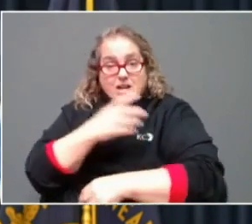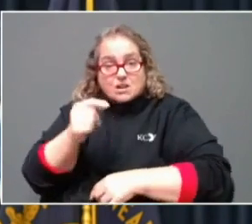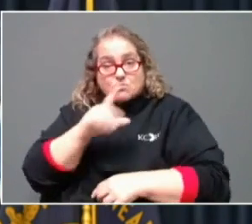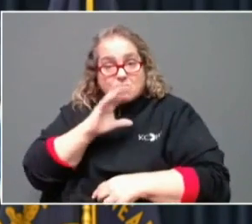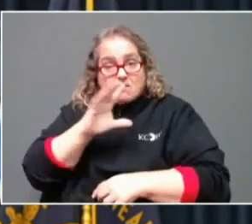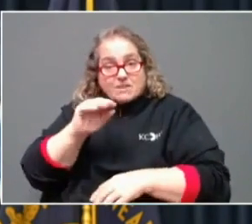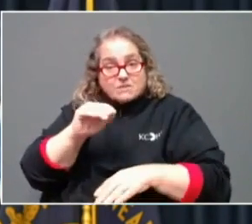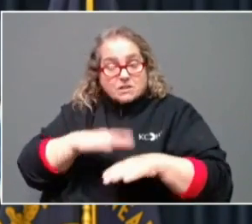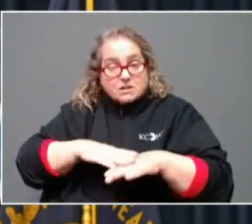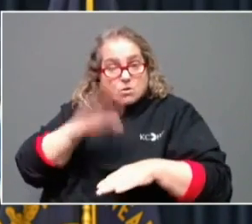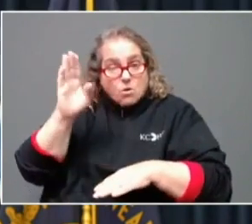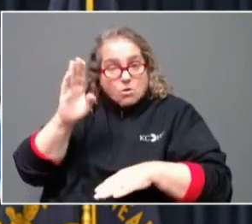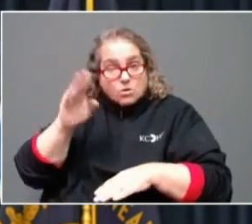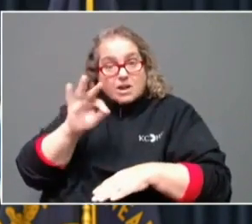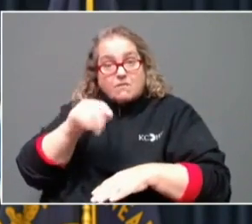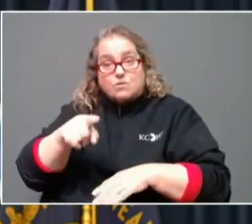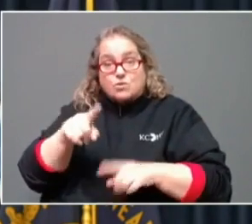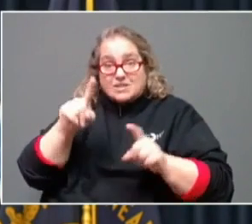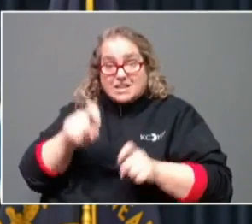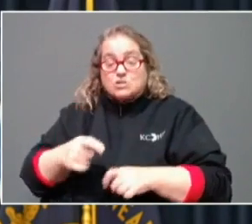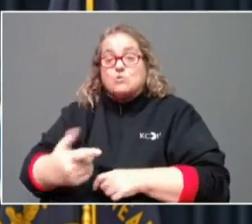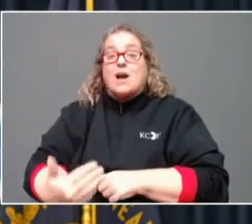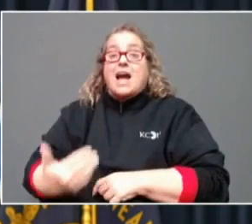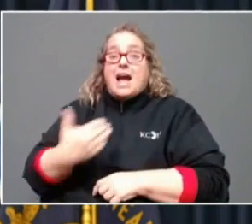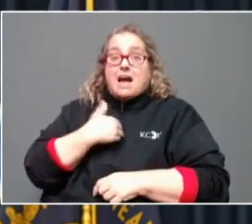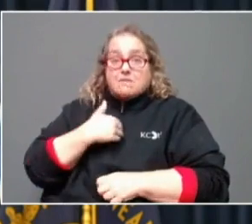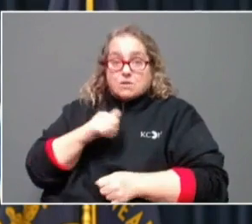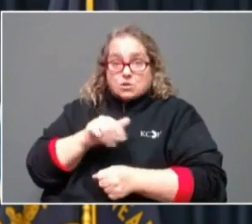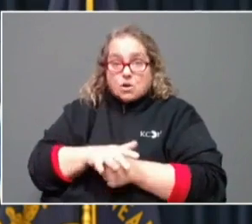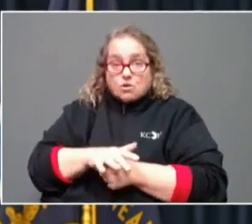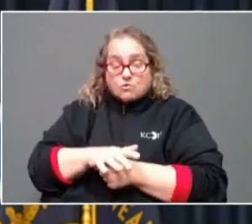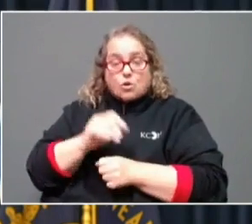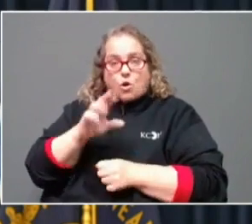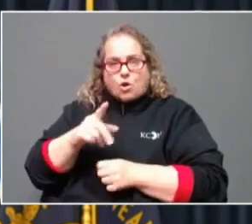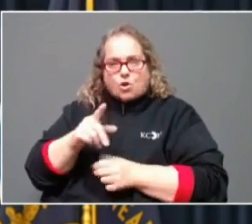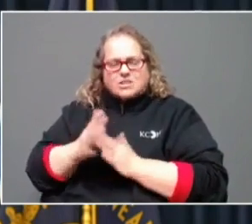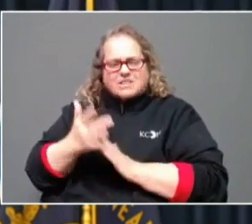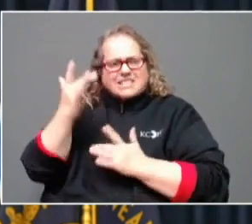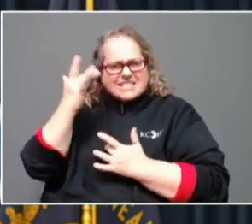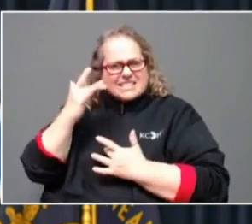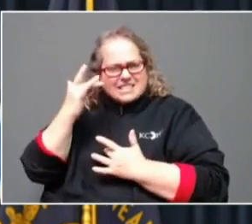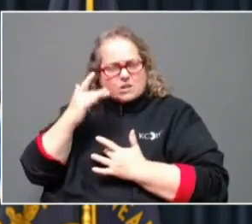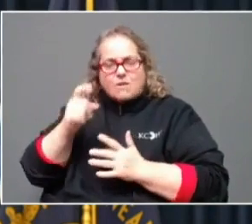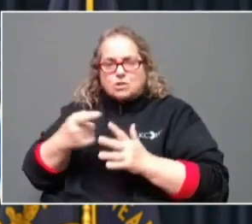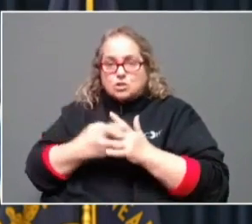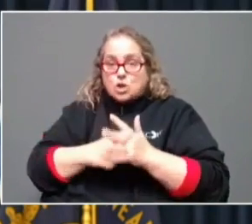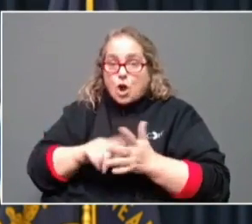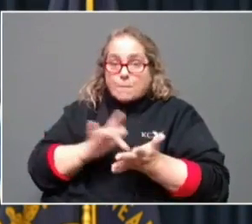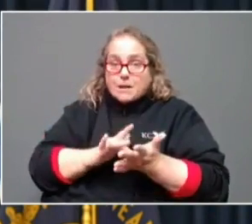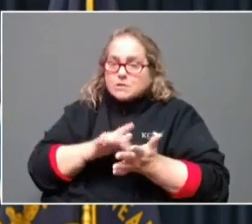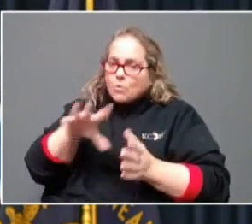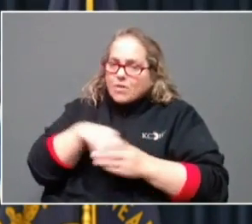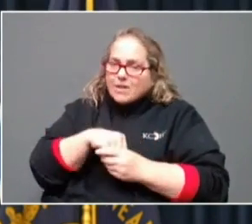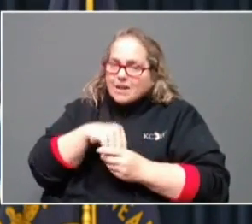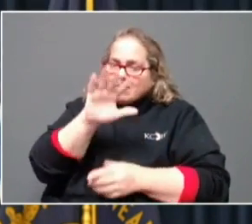you test positive for covid or you develop symptoms, you have to start the medicine within five days of your symptoms beginning or your positive